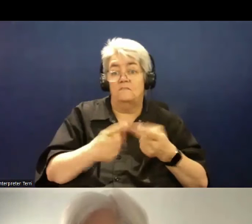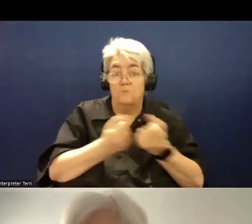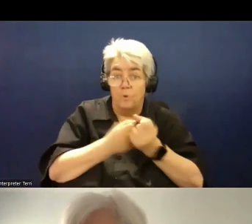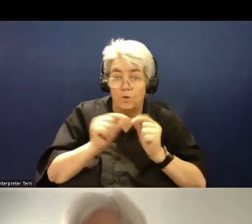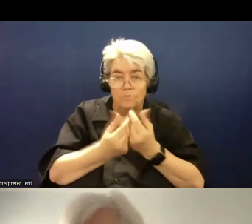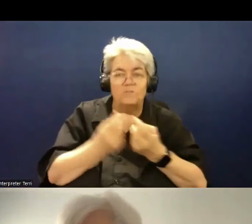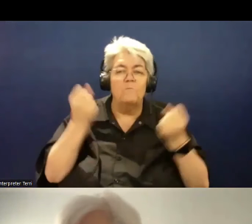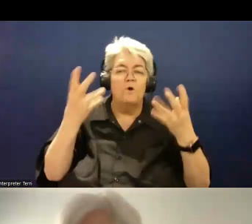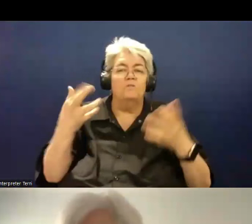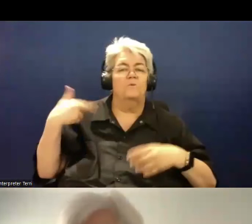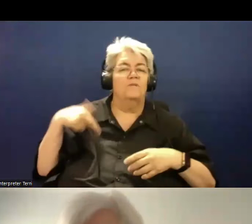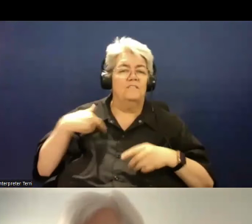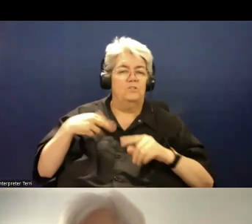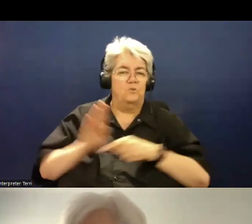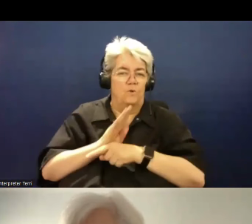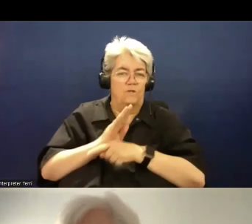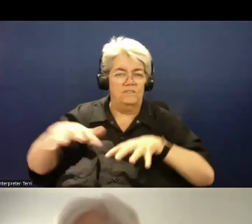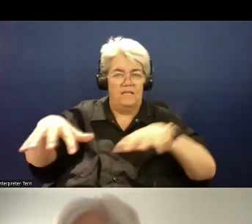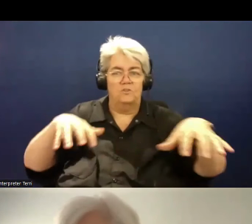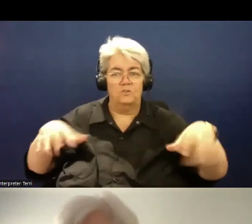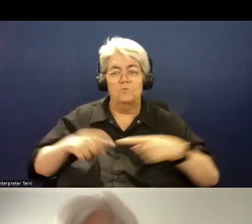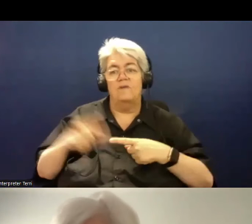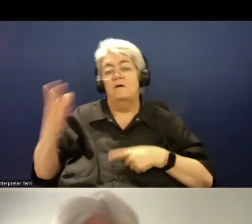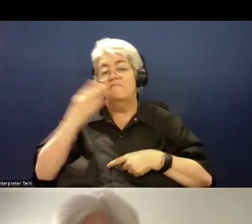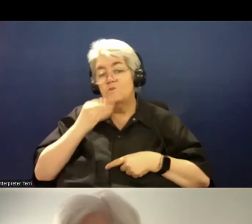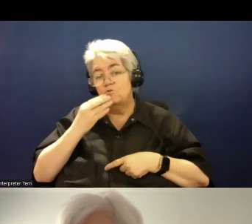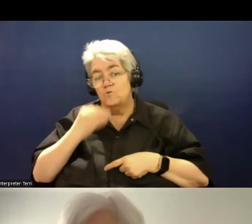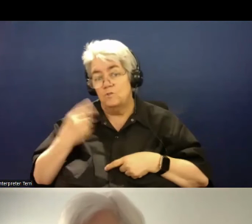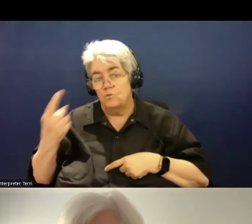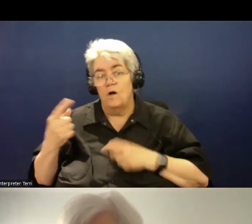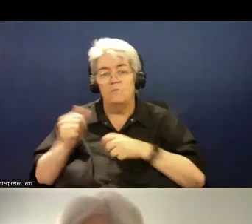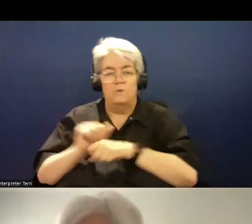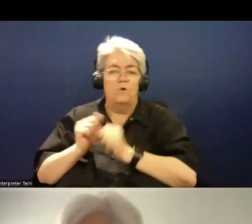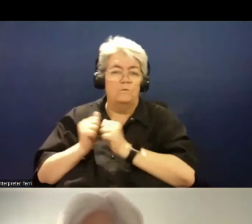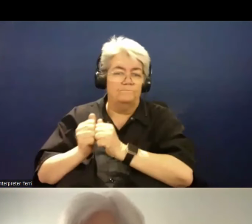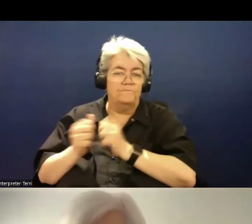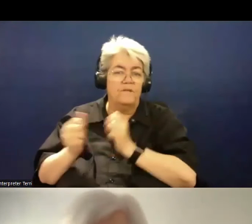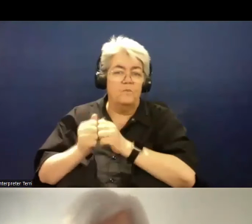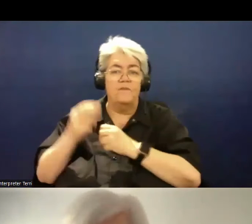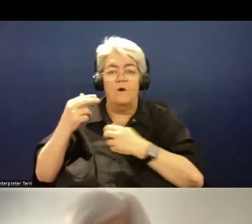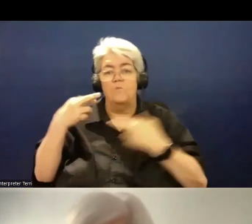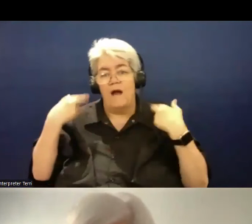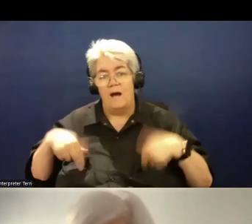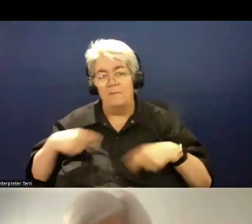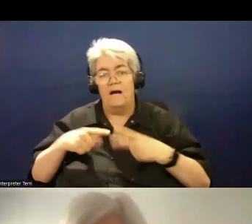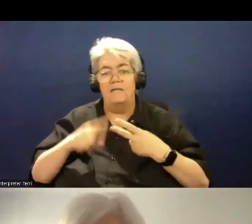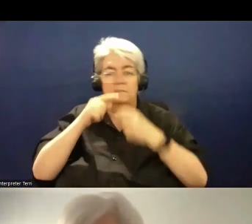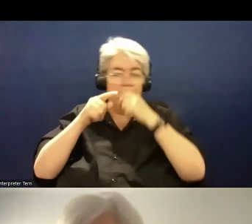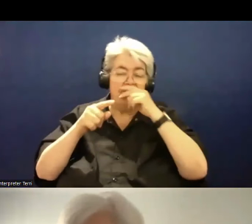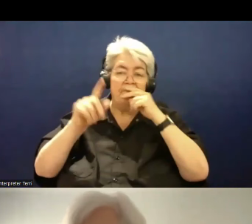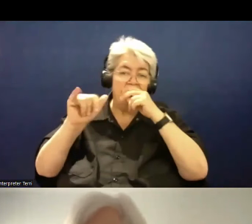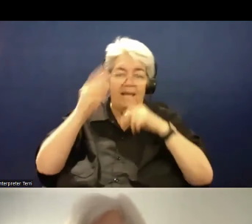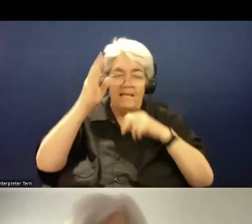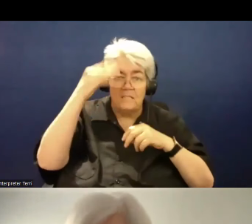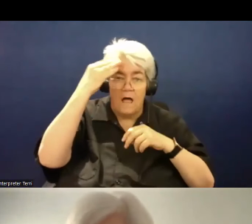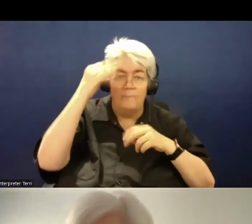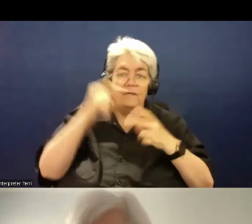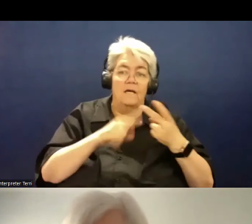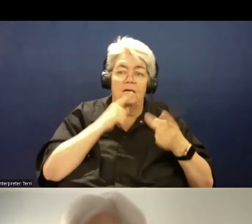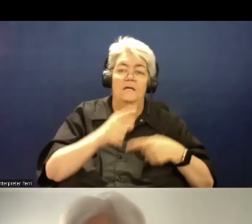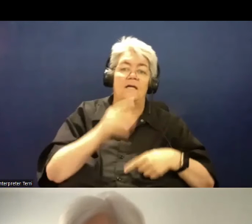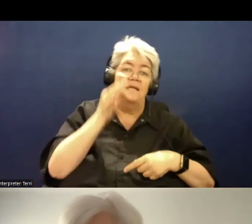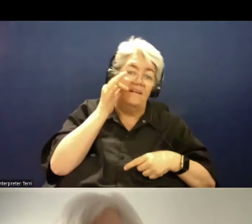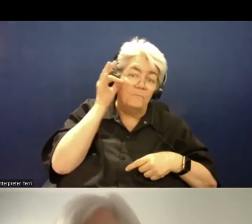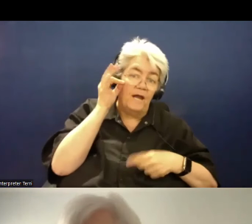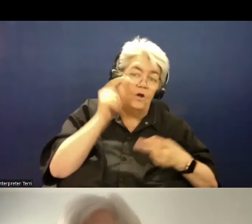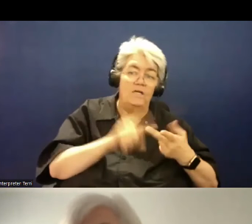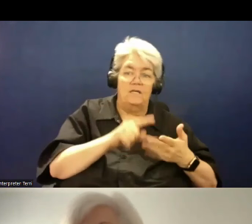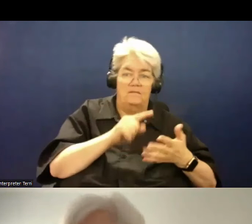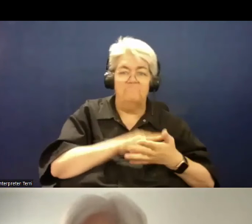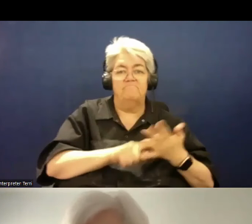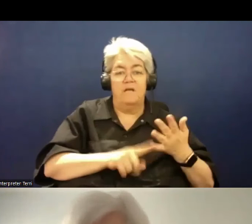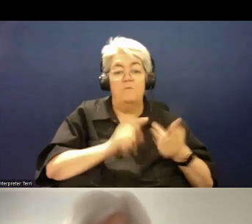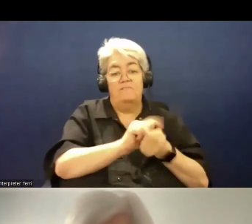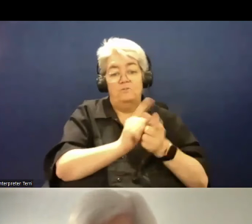WE HAVE A JEWISH VERSION, ISLAMIC, NATIVE AMERICAN, TRANSLATED INTO SPANISH VERSIONS.